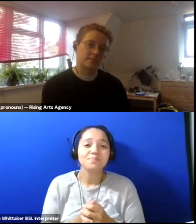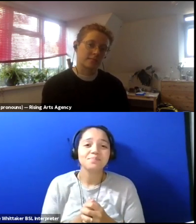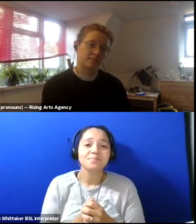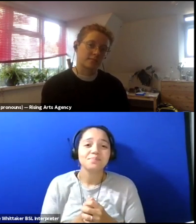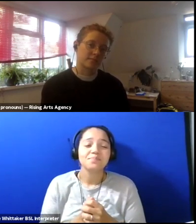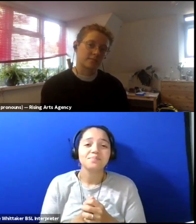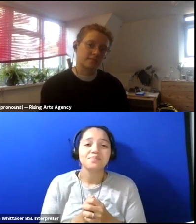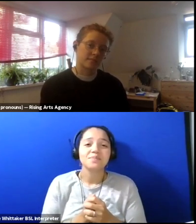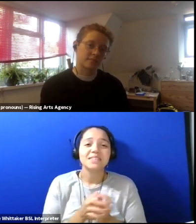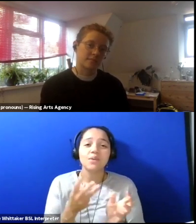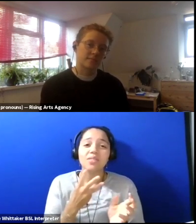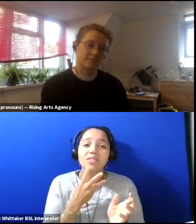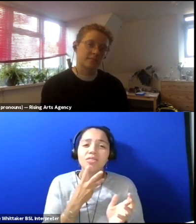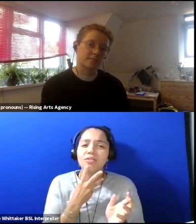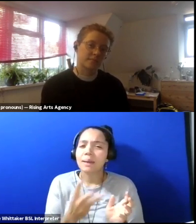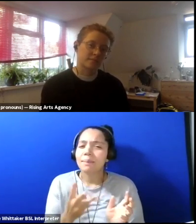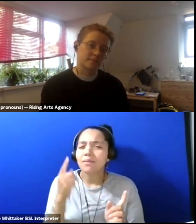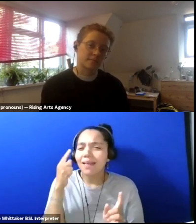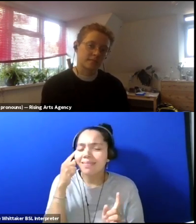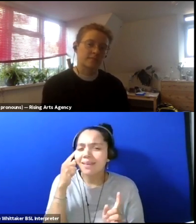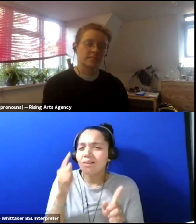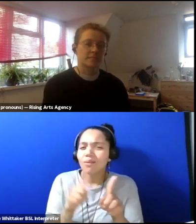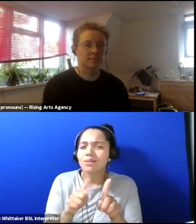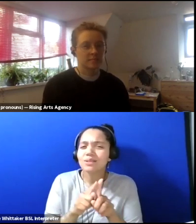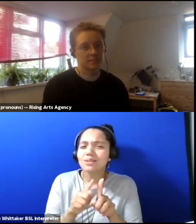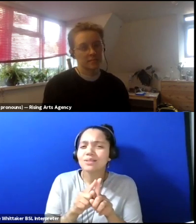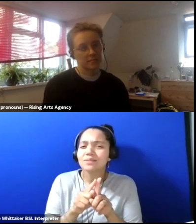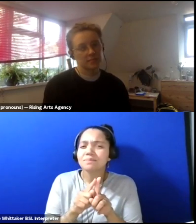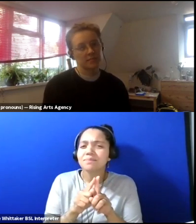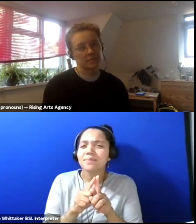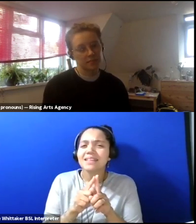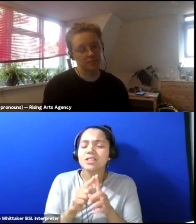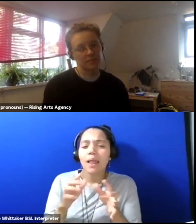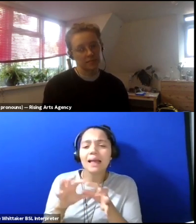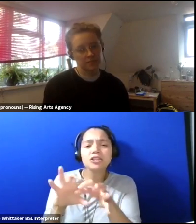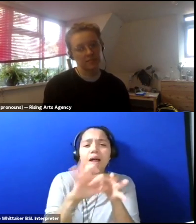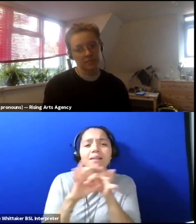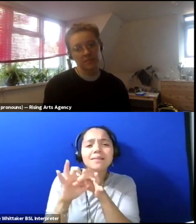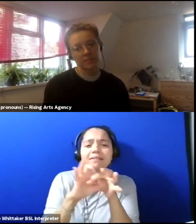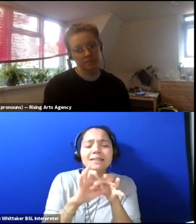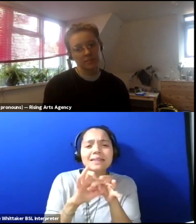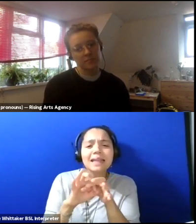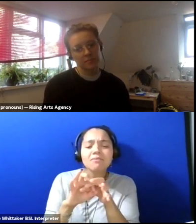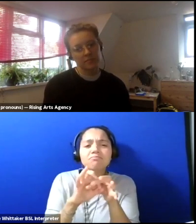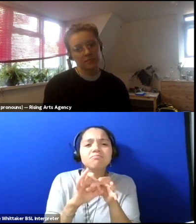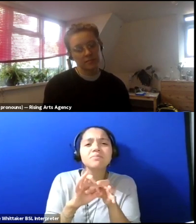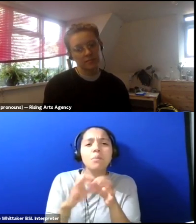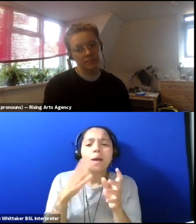So there's a £3, I think it's called Solidarity Network, when you're a student